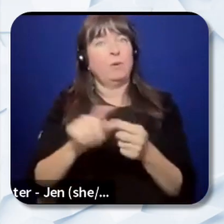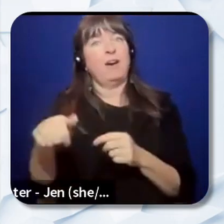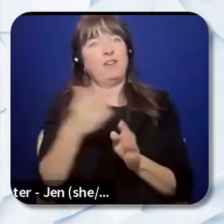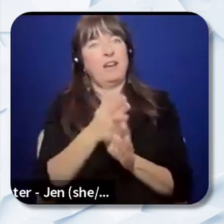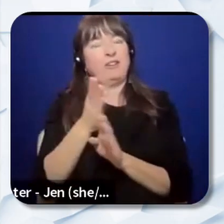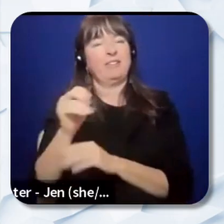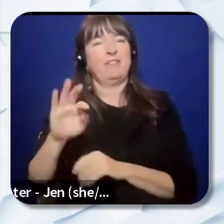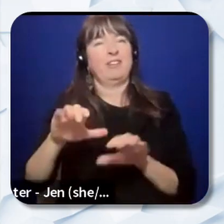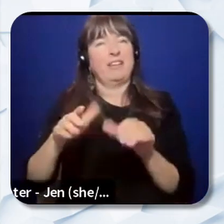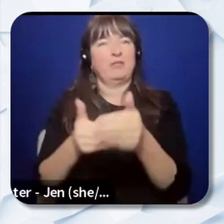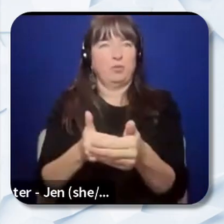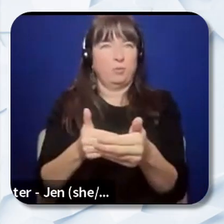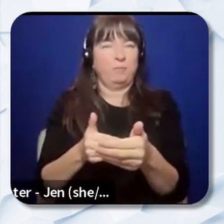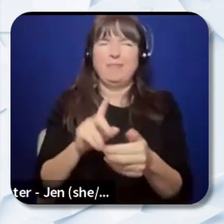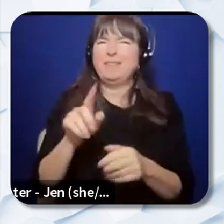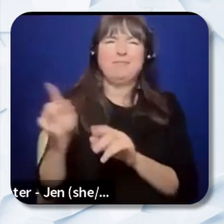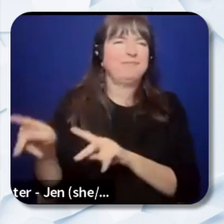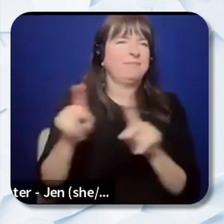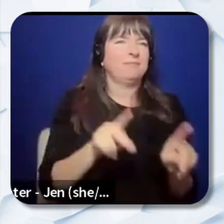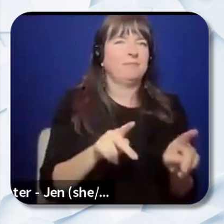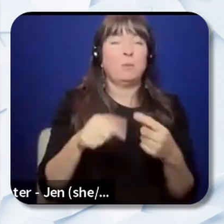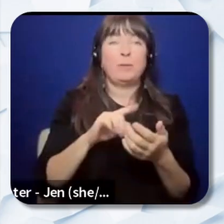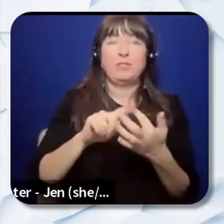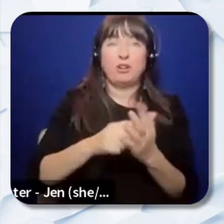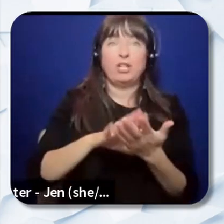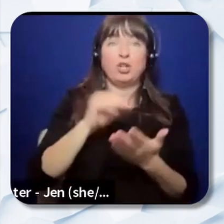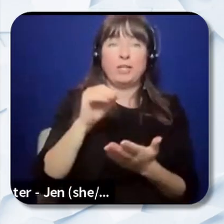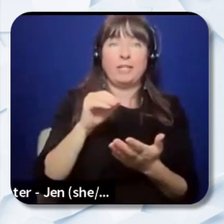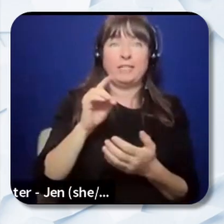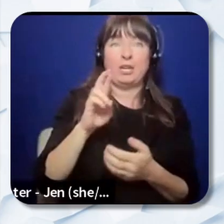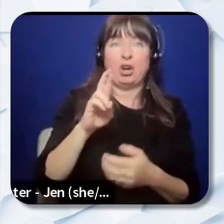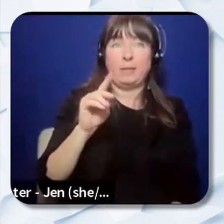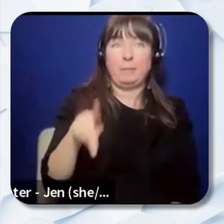their classroom. It's just like when we started learning DRDP we all were like “What is this?